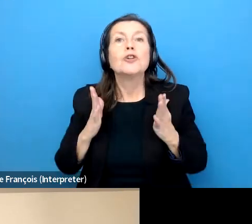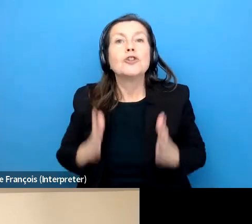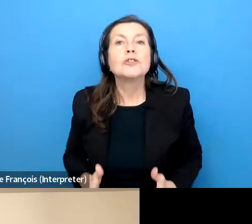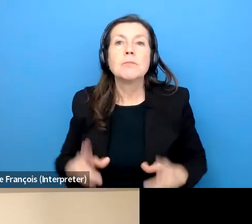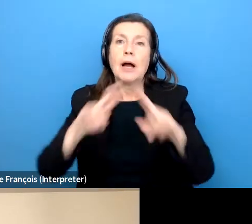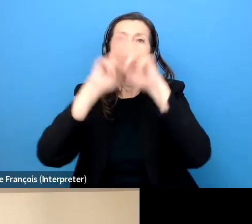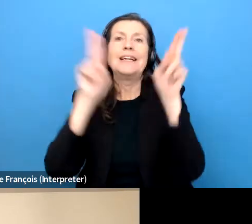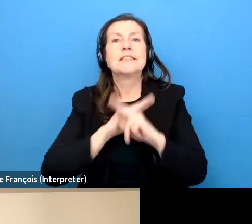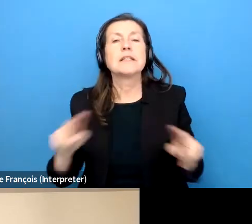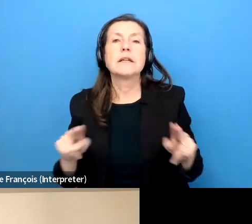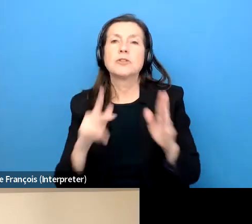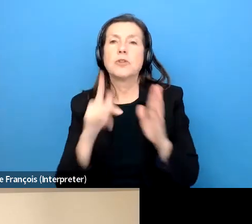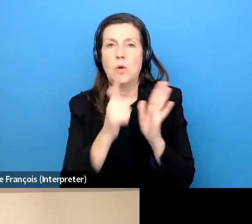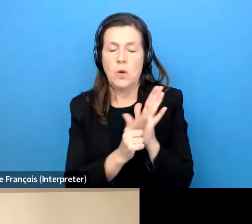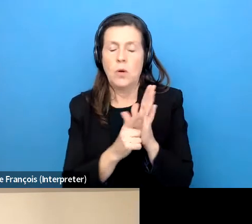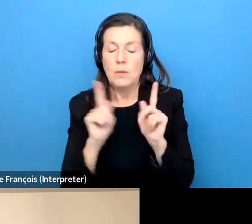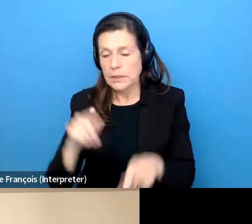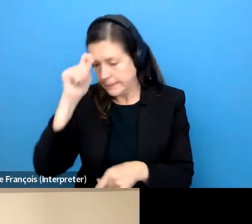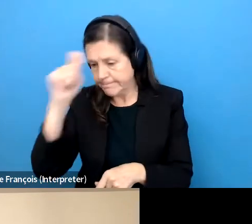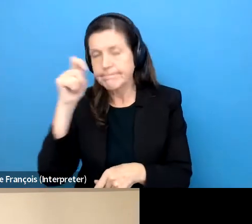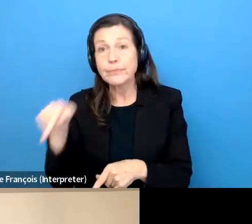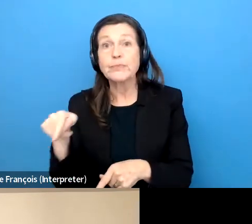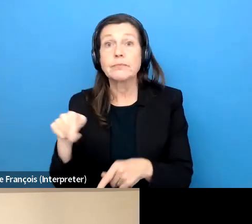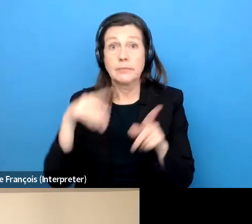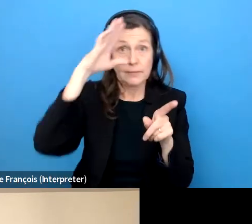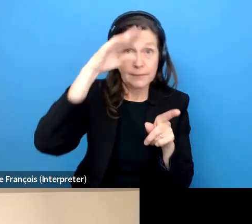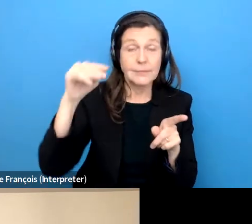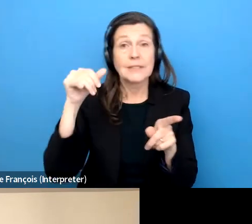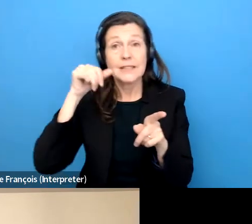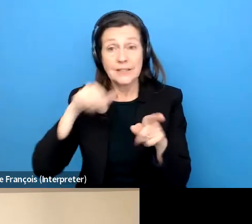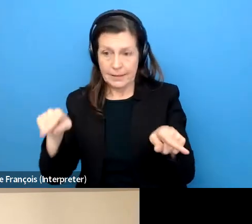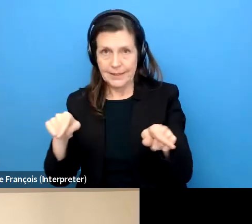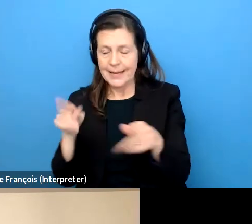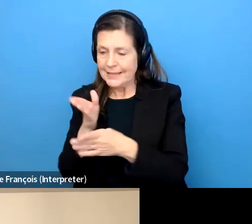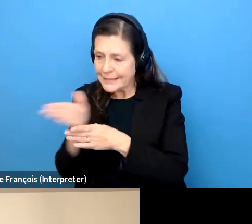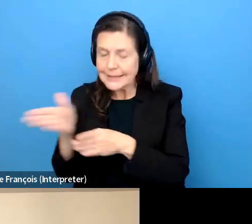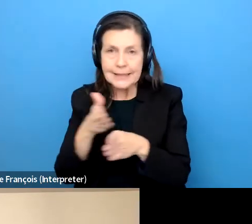Thus recognizing the gender specificity of the forms of trafficking